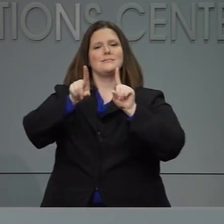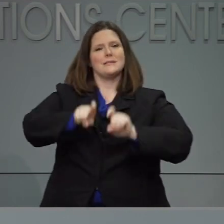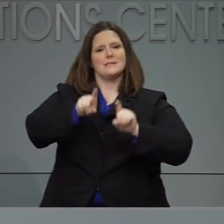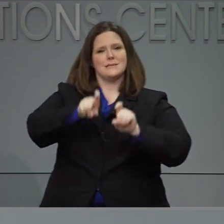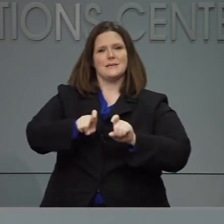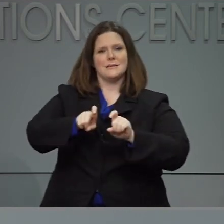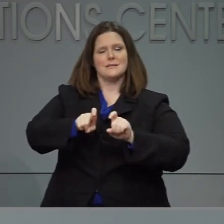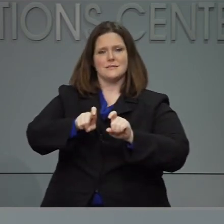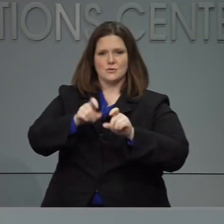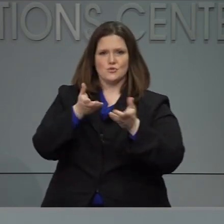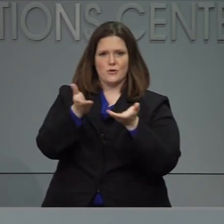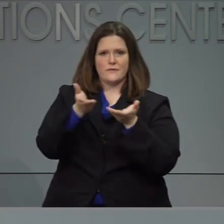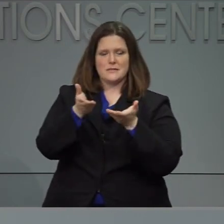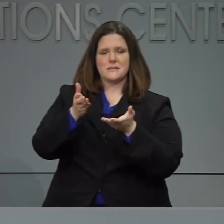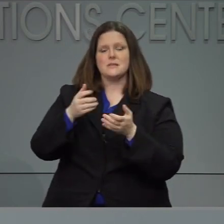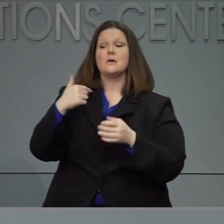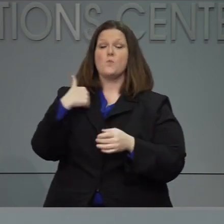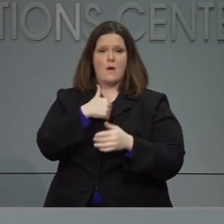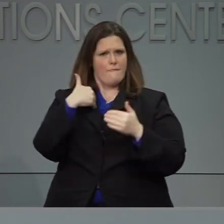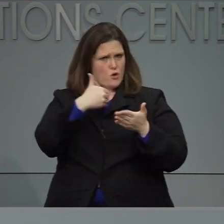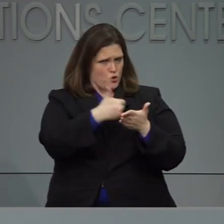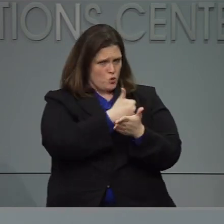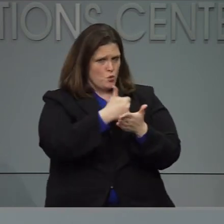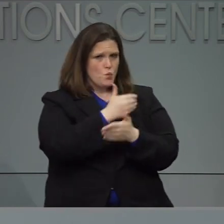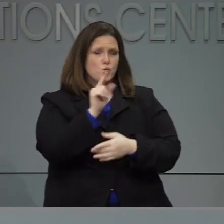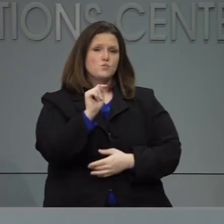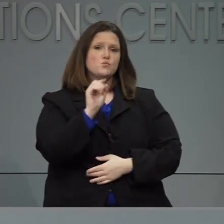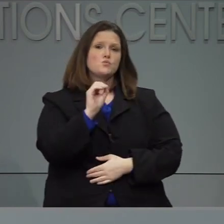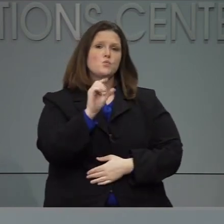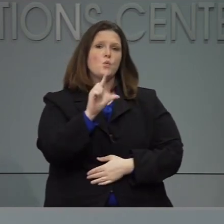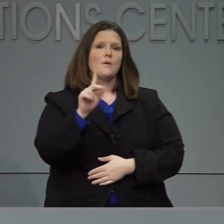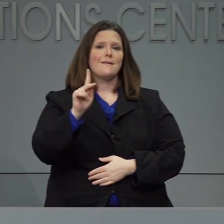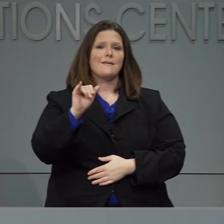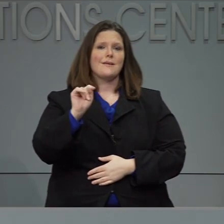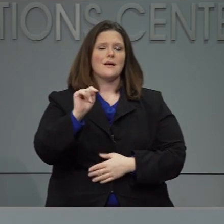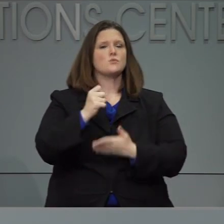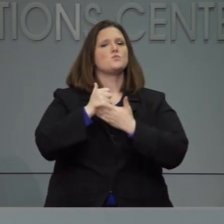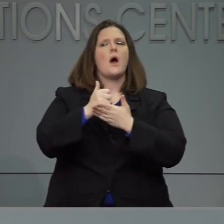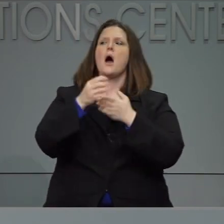WE HAVE A NEW TOOL KIT TO HELP COMMUNITY ORGANIZATIONS LIKE PLACES OF WORSHIP AND NONPROFITS AND OTHERS WHO WANT